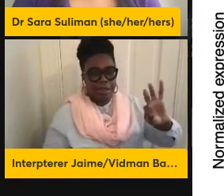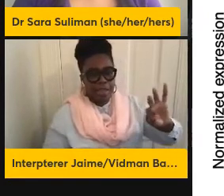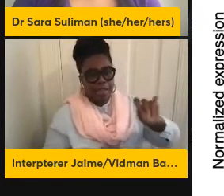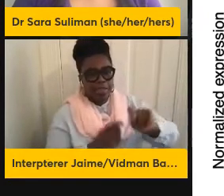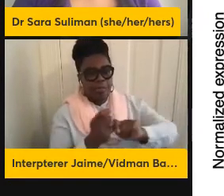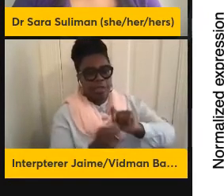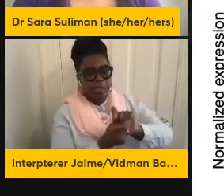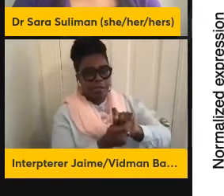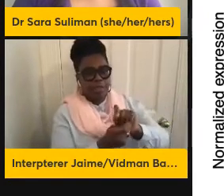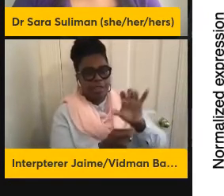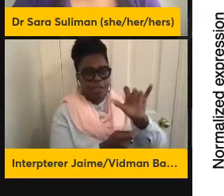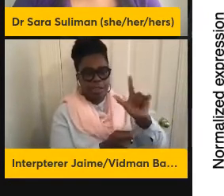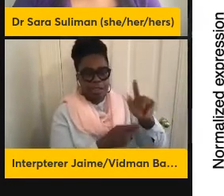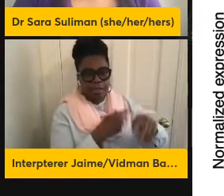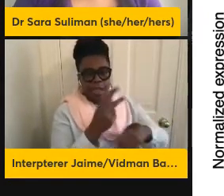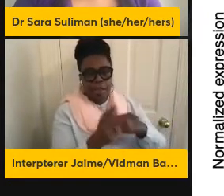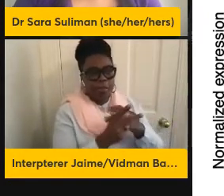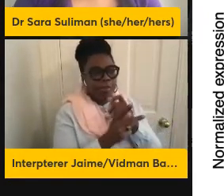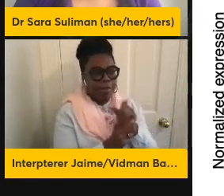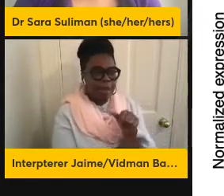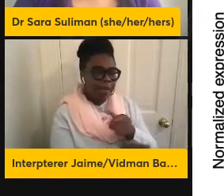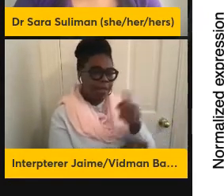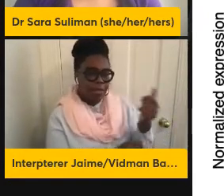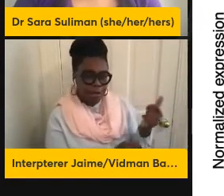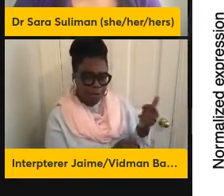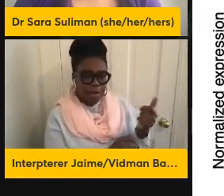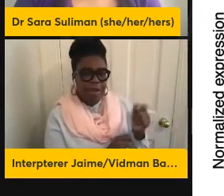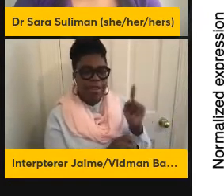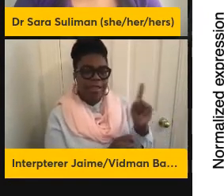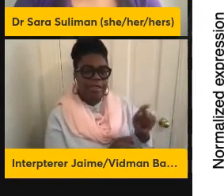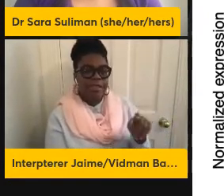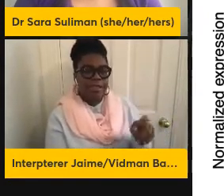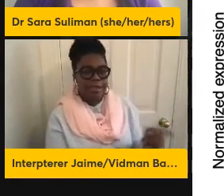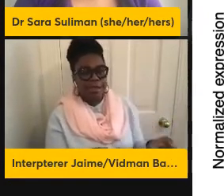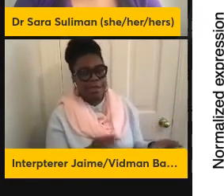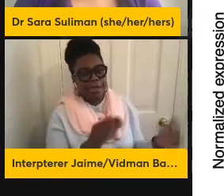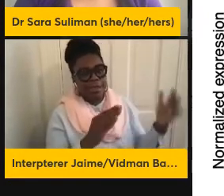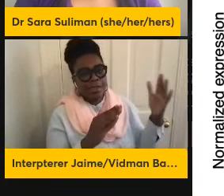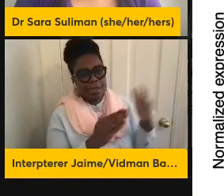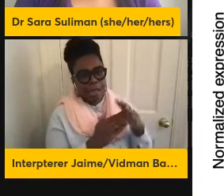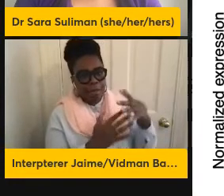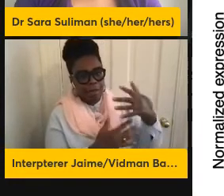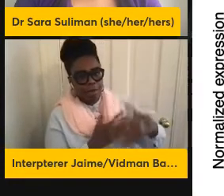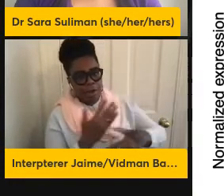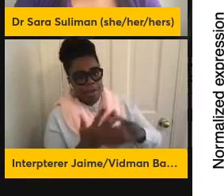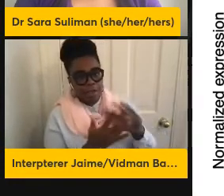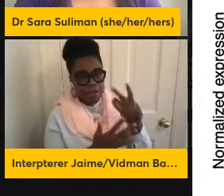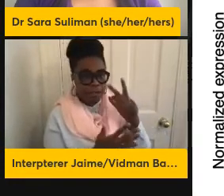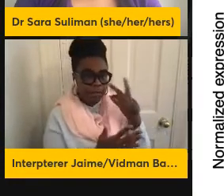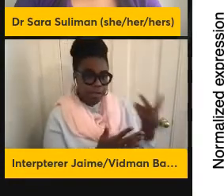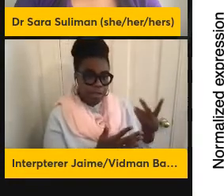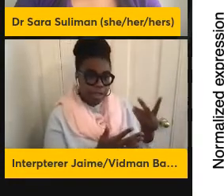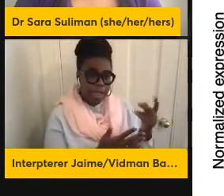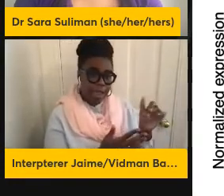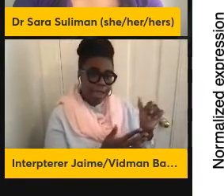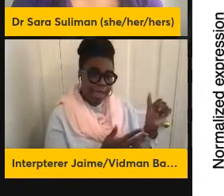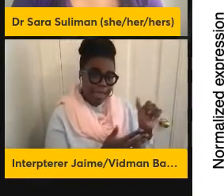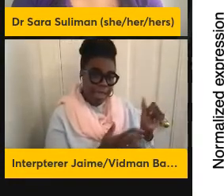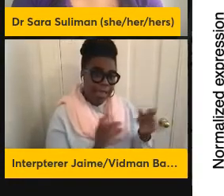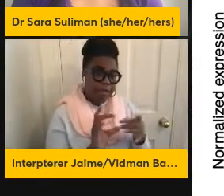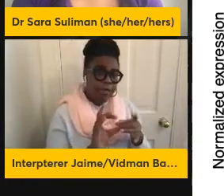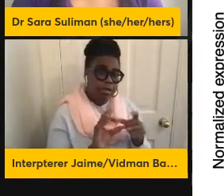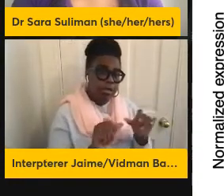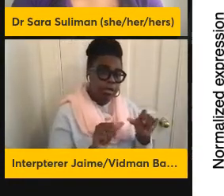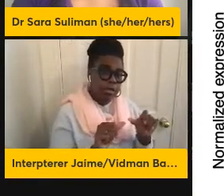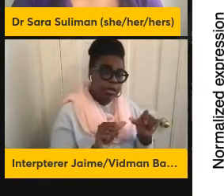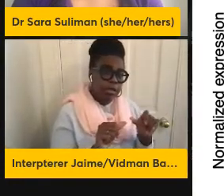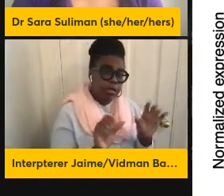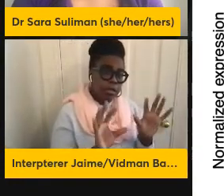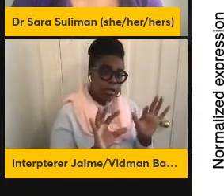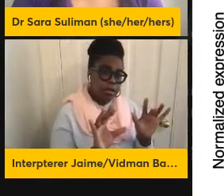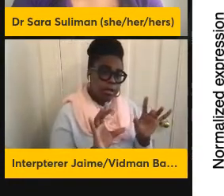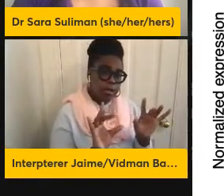other. So this is the top macrophage associated interaction where you can see that gives them an A was associated with the